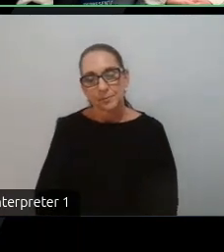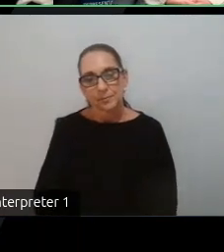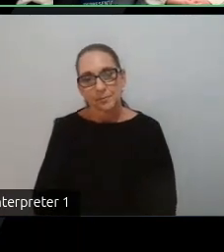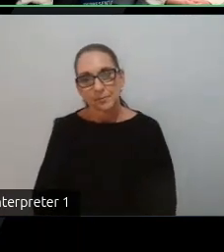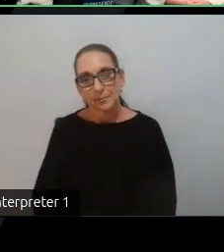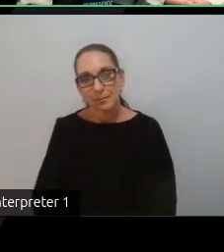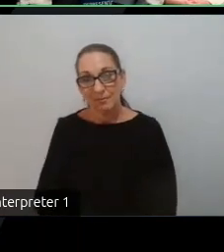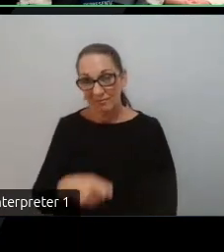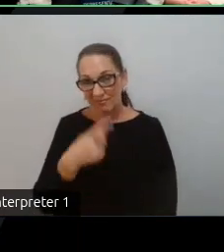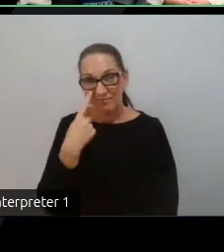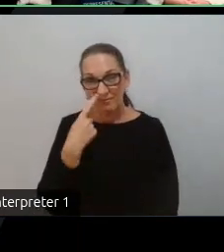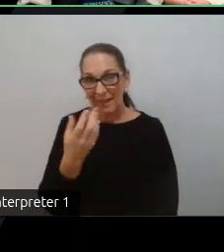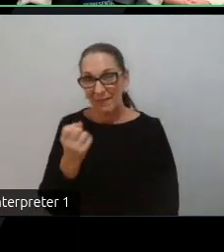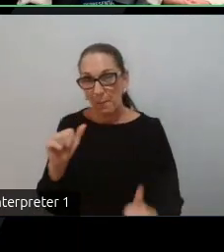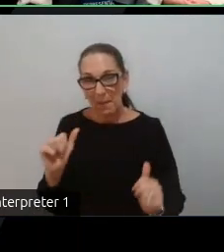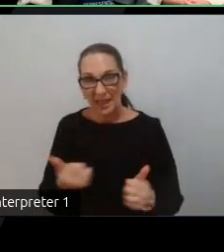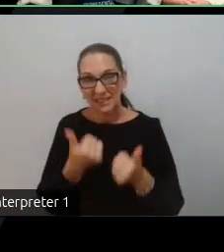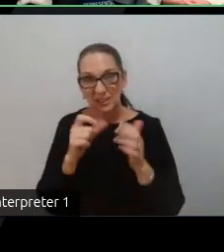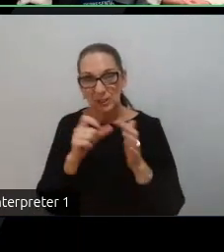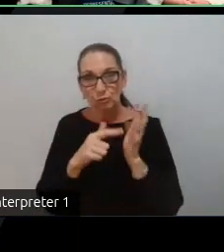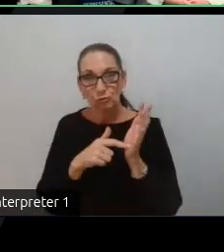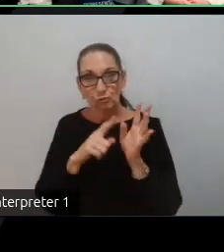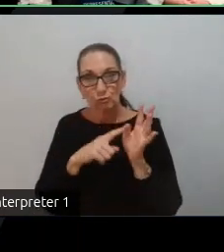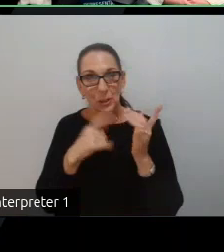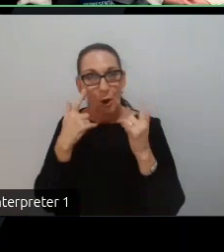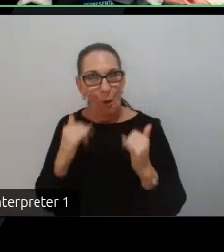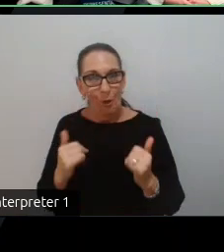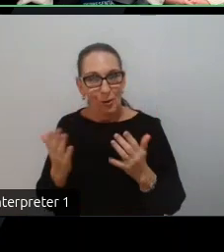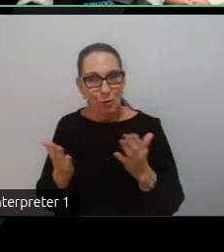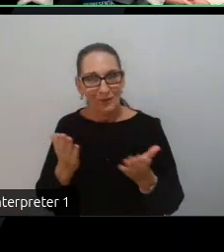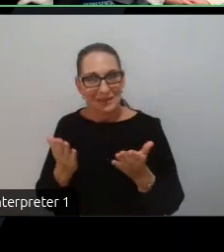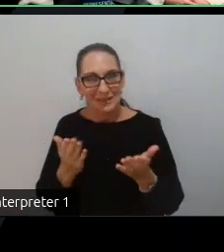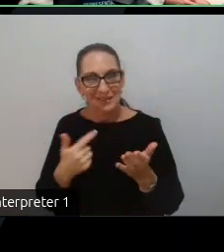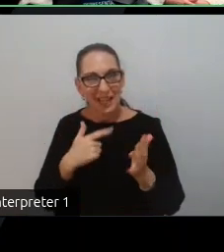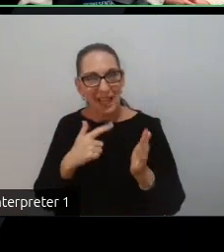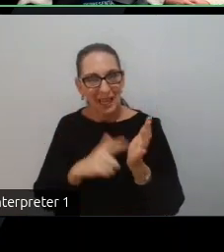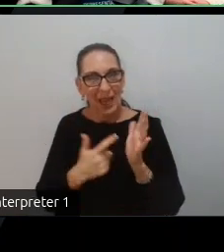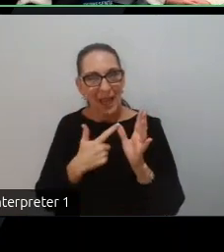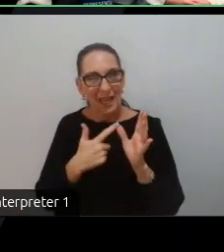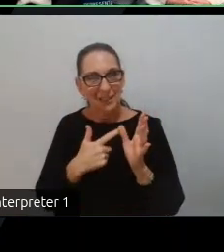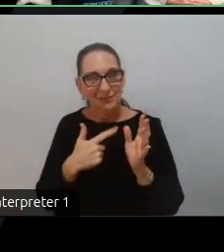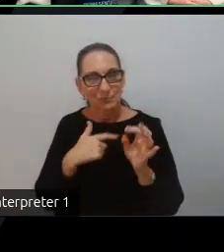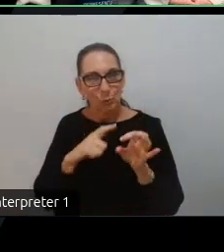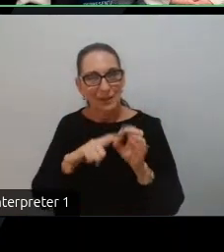there's a lot of duty lawyer services um that Legal Aid Queensland provides across Queensland.